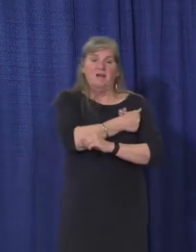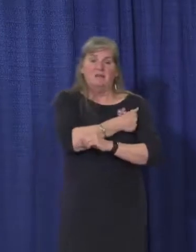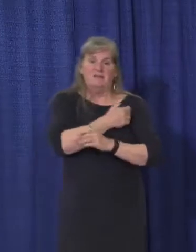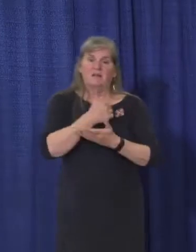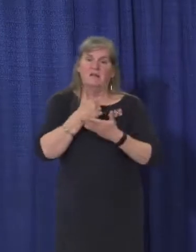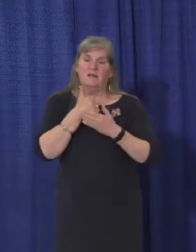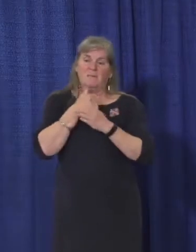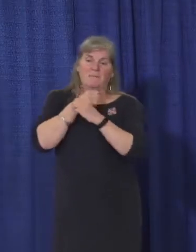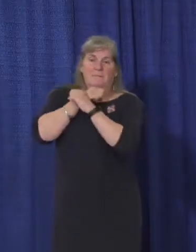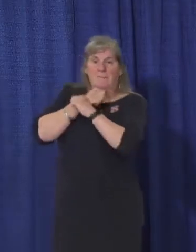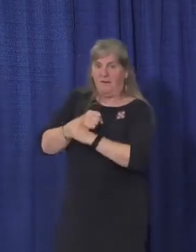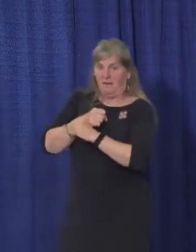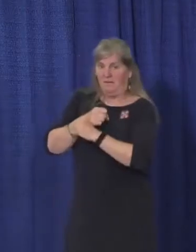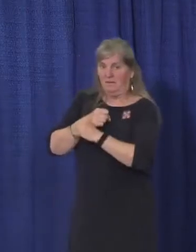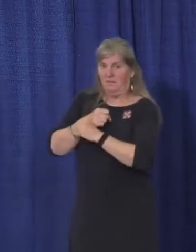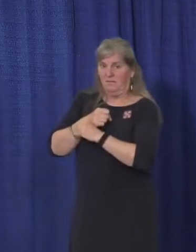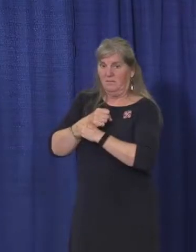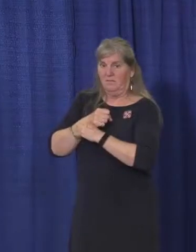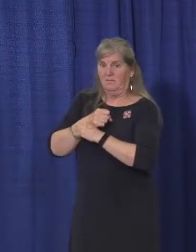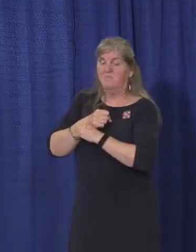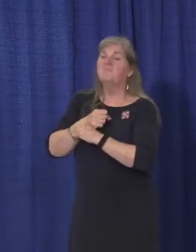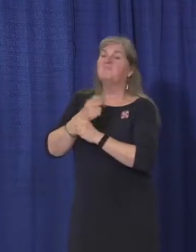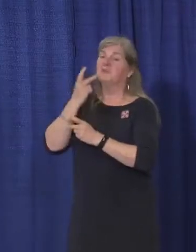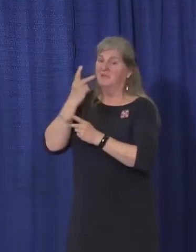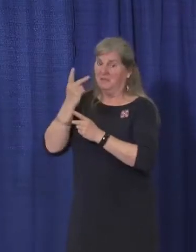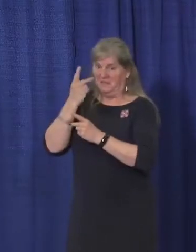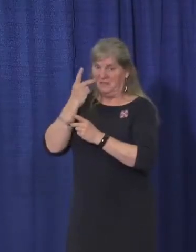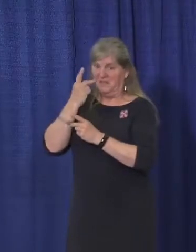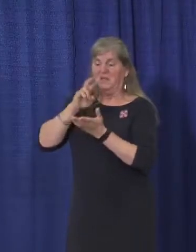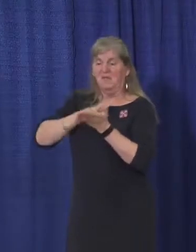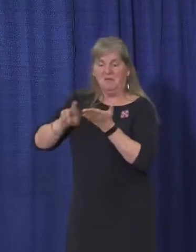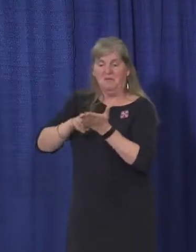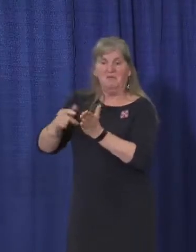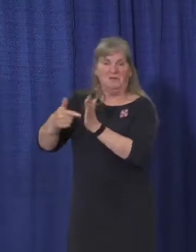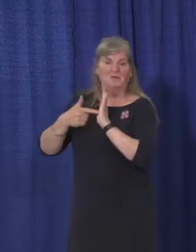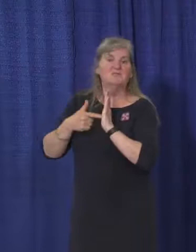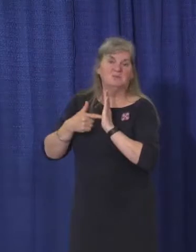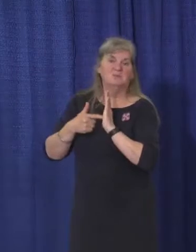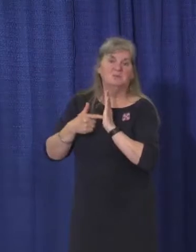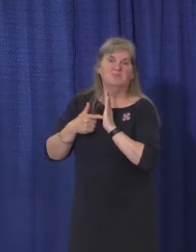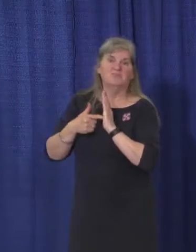against this variants and we have seen that more and more with some Canadian studies